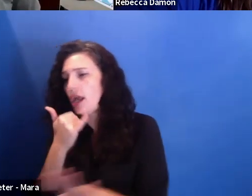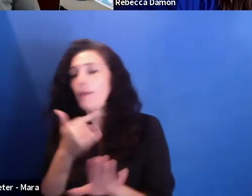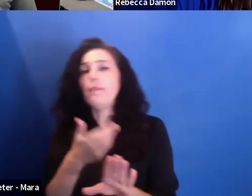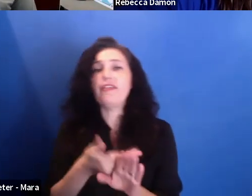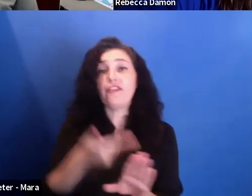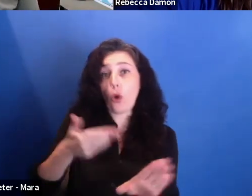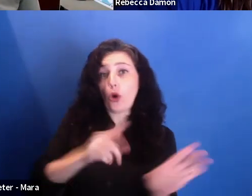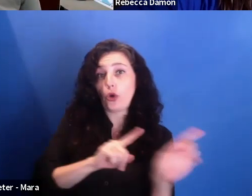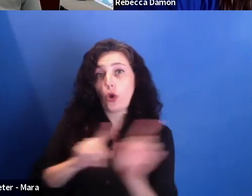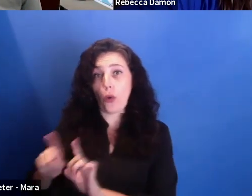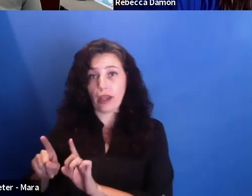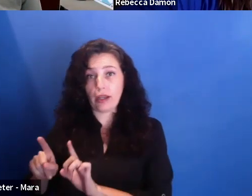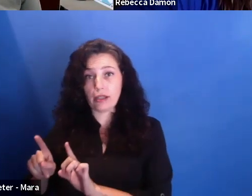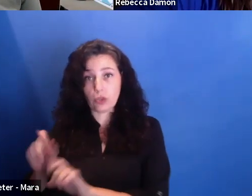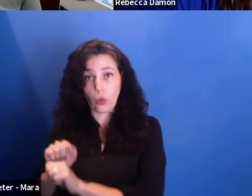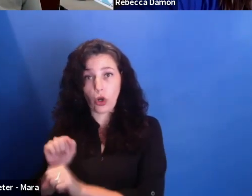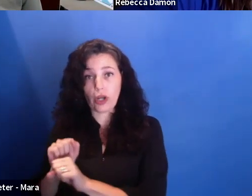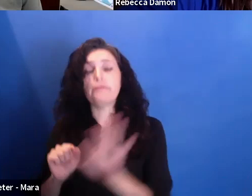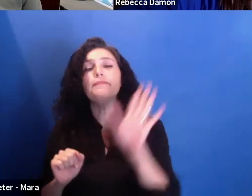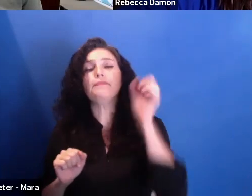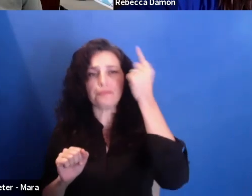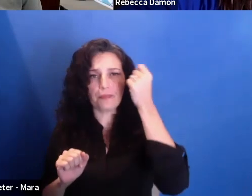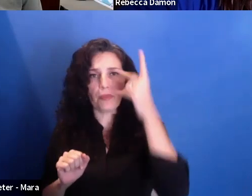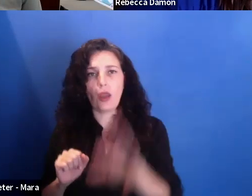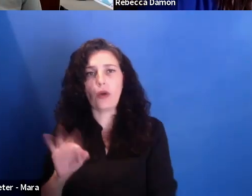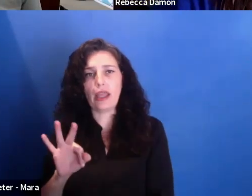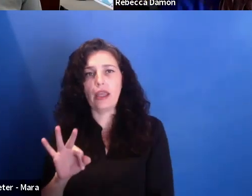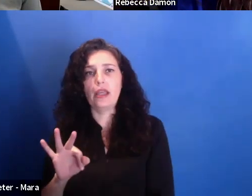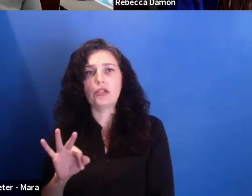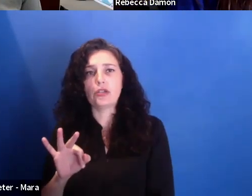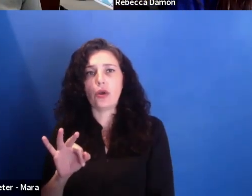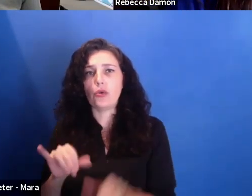If you are, the quarantine pay provisions of the Return to Work Agreement are specifically